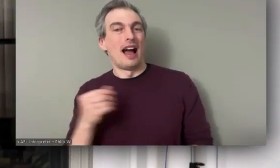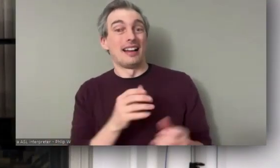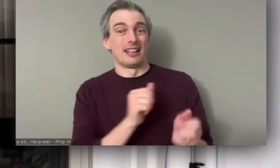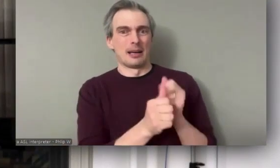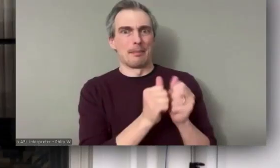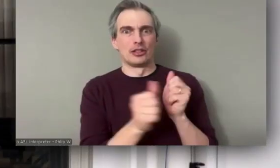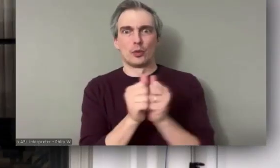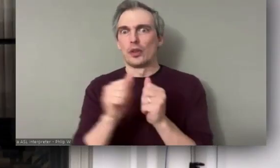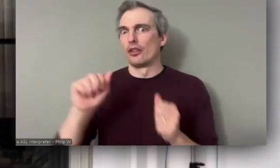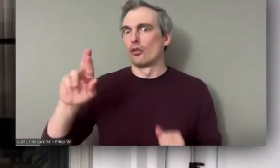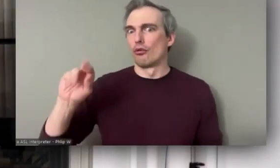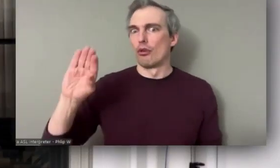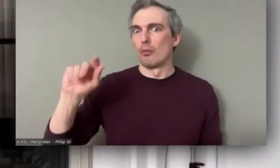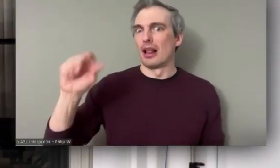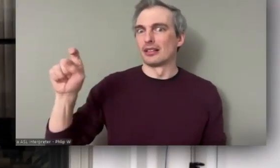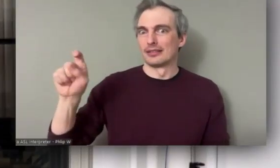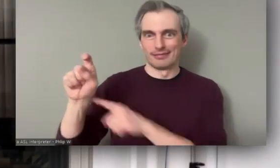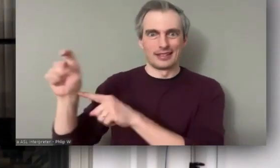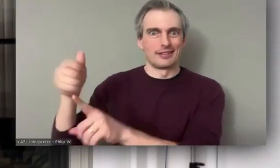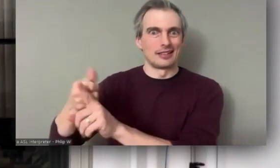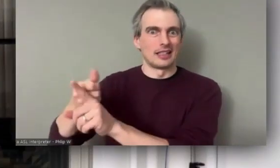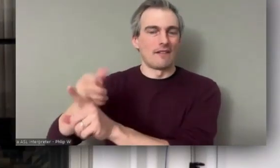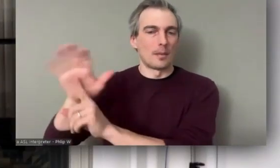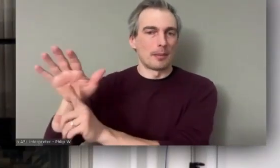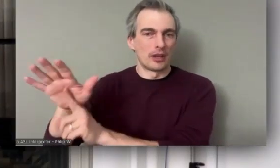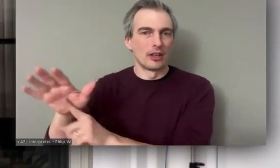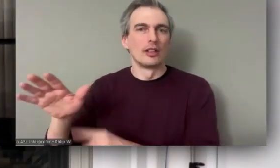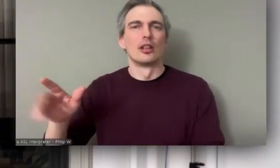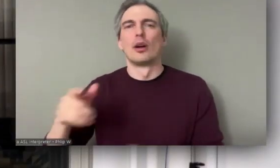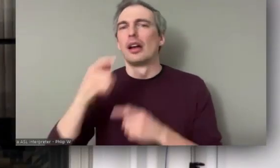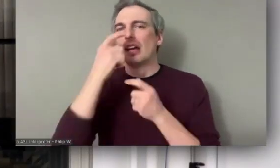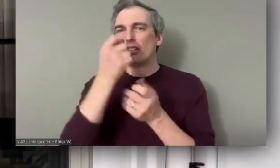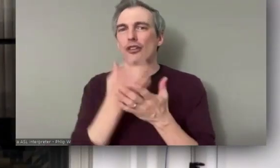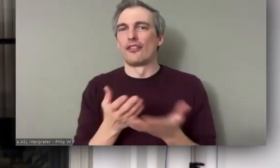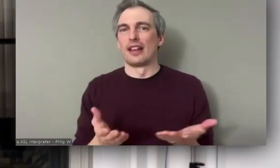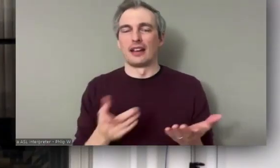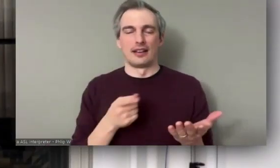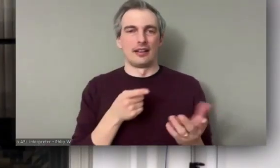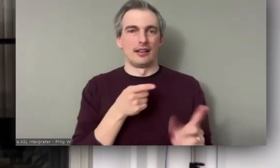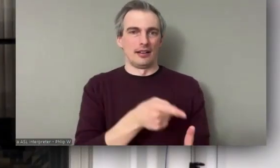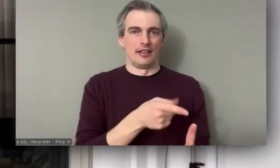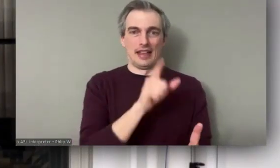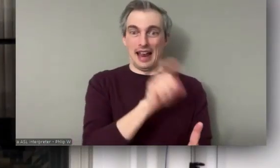I think an interesting side effect of being that they have to support the mobile -- it does make accessibility more.